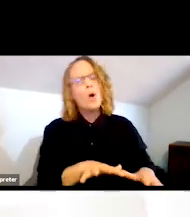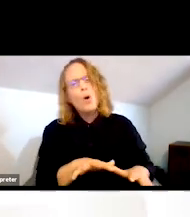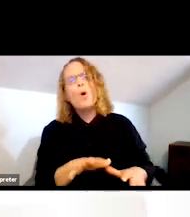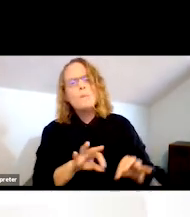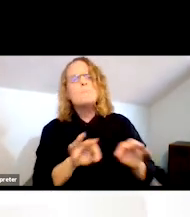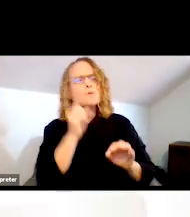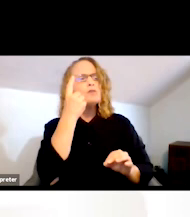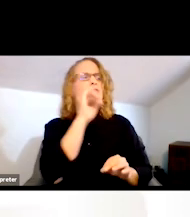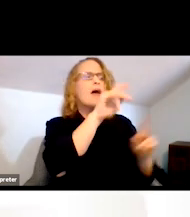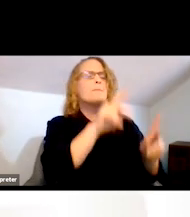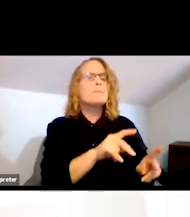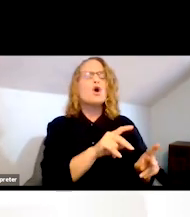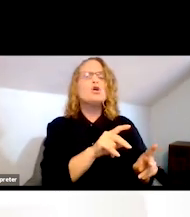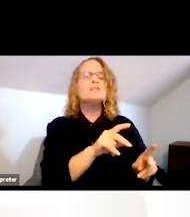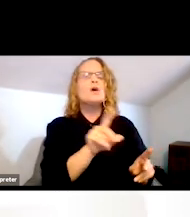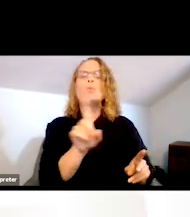and how that is so impactful